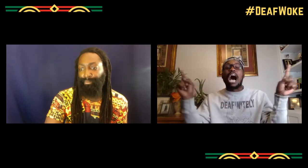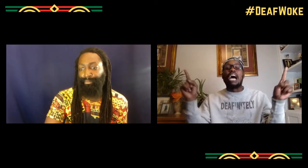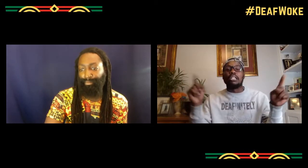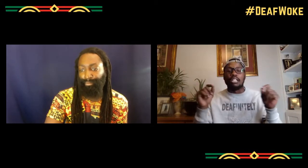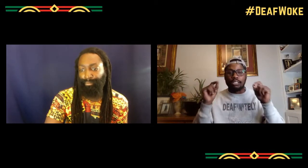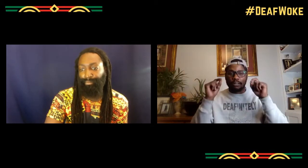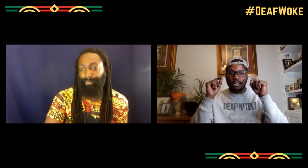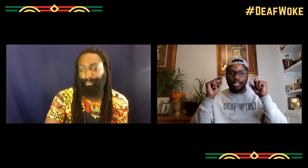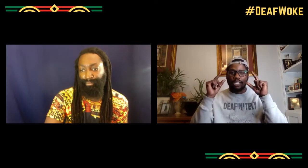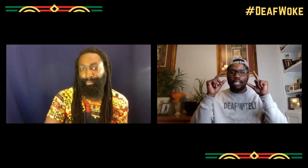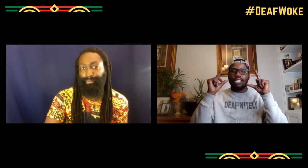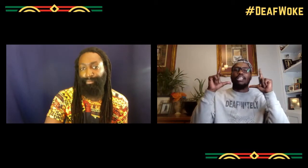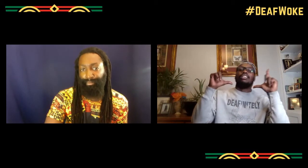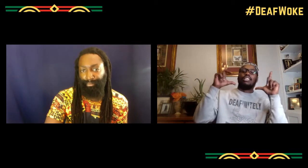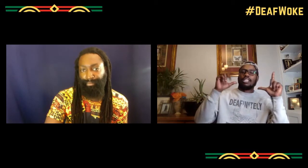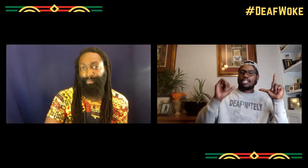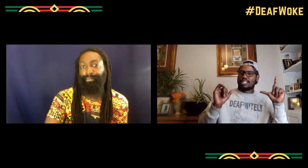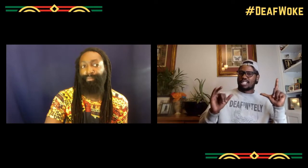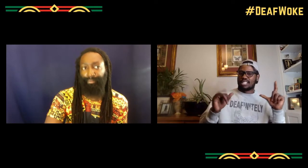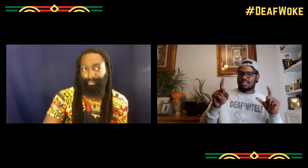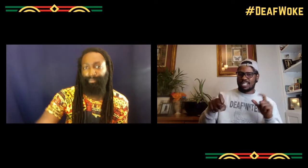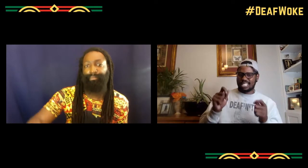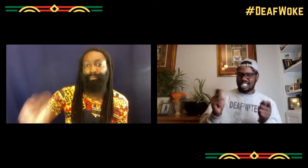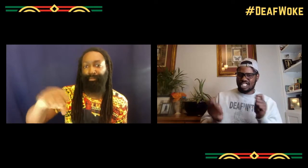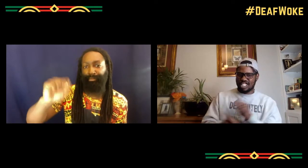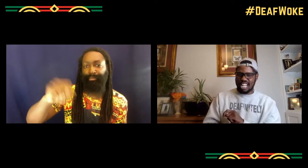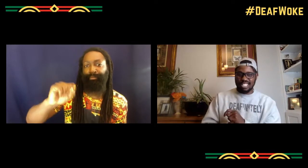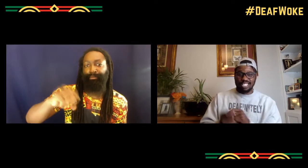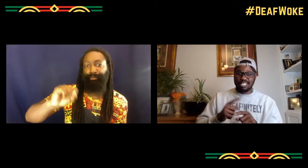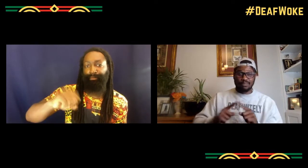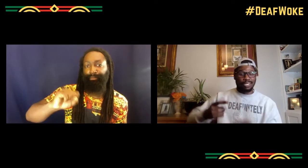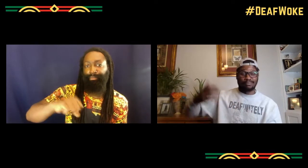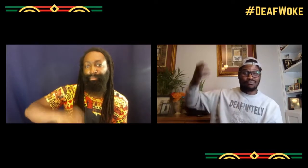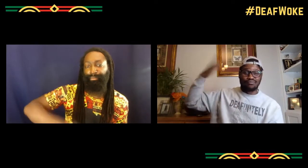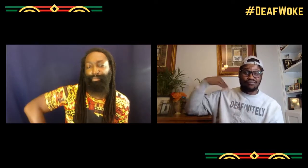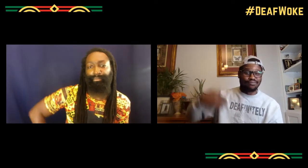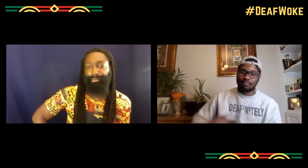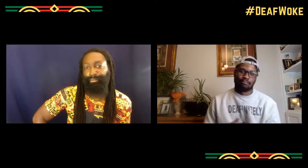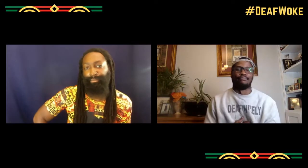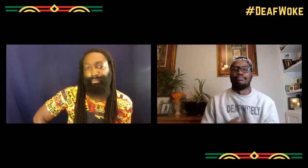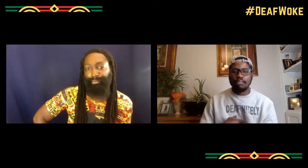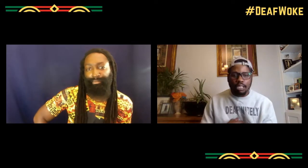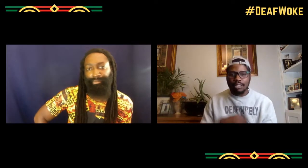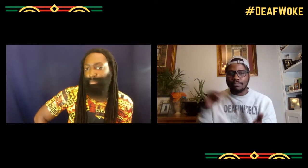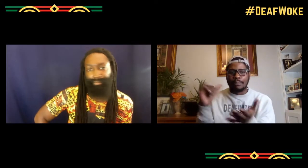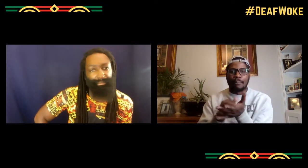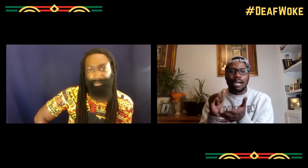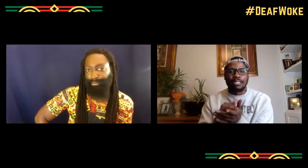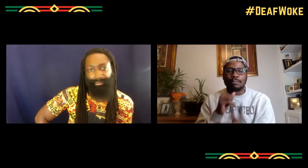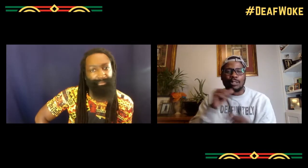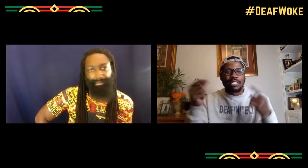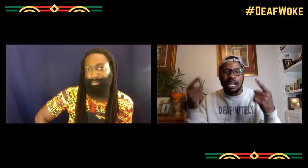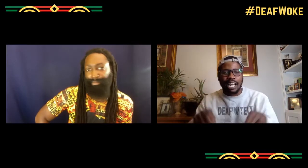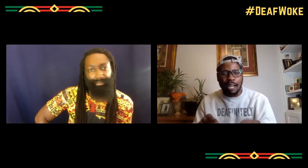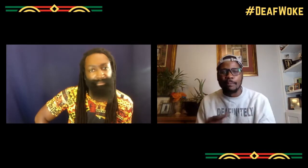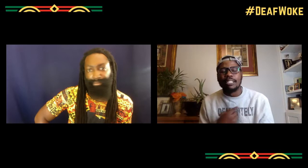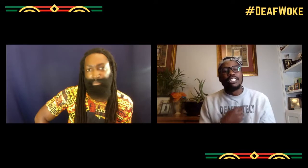Maybe in about two or three years only the community started waking up, evolving. But back then it was impossible